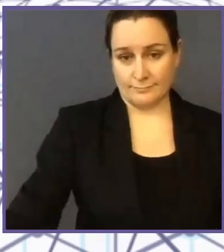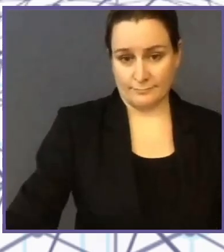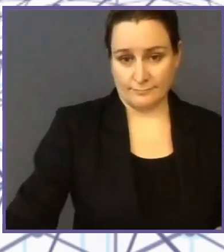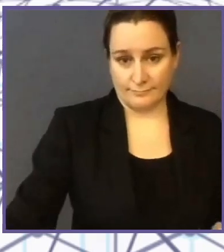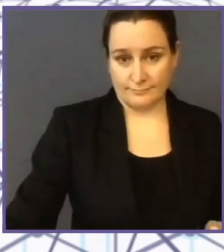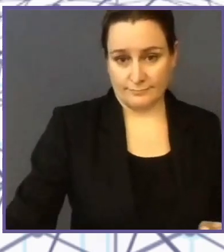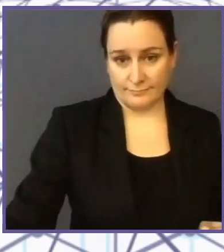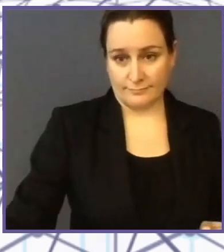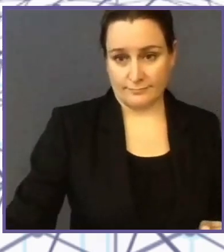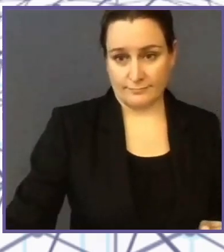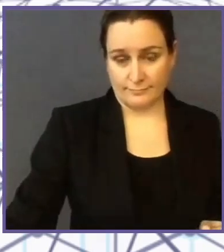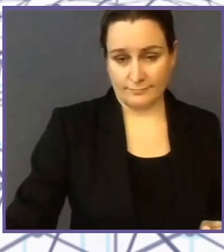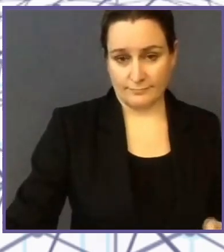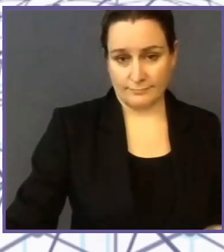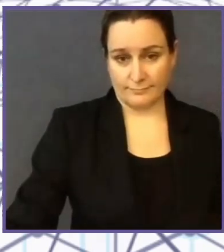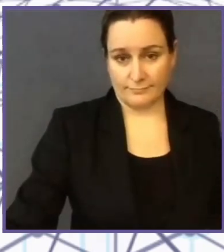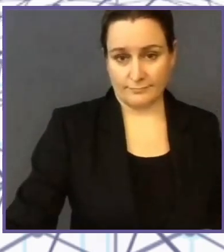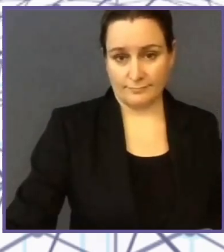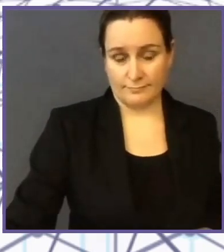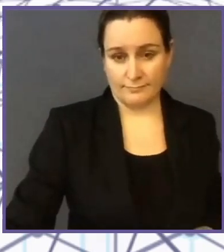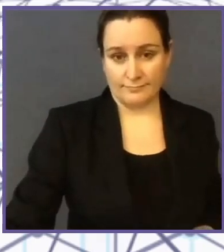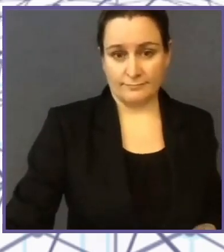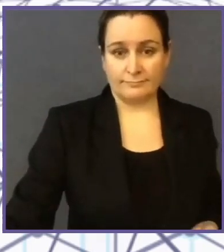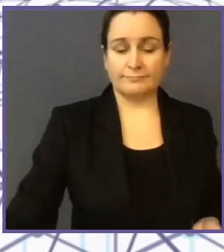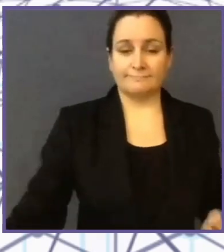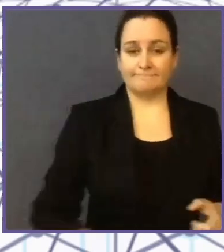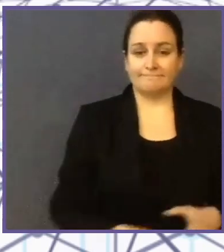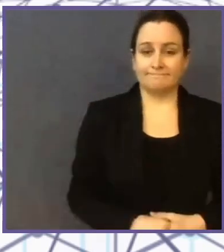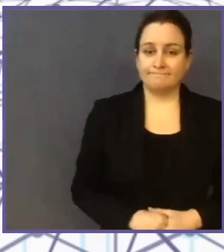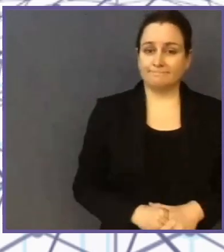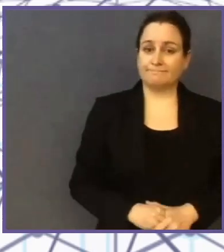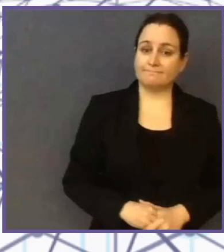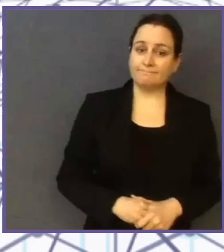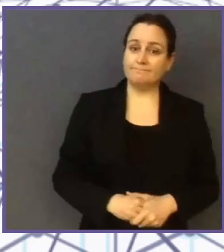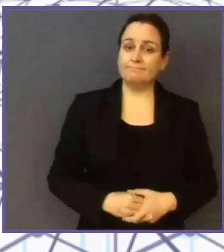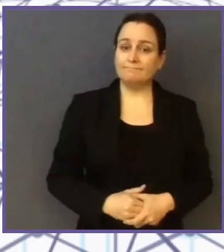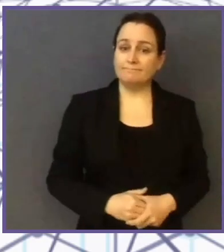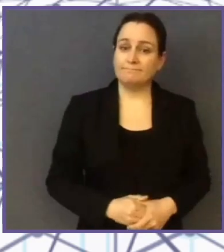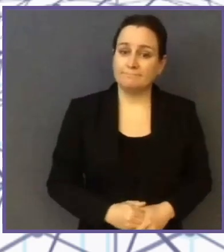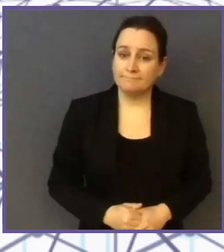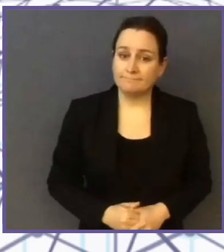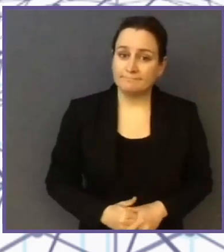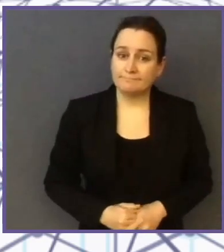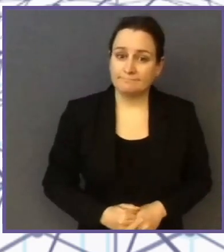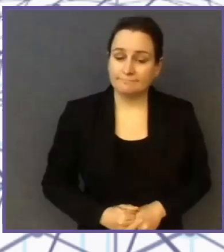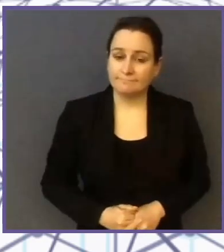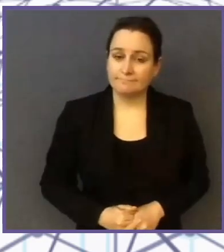So, Nepal faces a significant deficit in educational resources and basic knowledge about assistive technology.